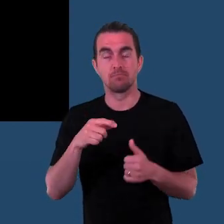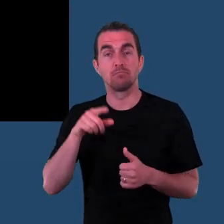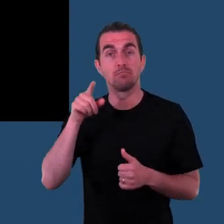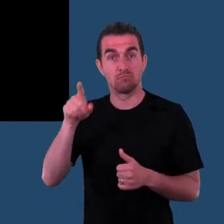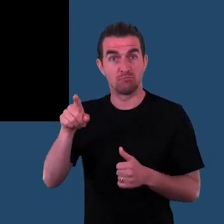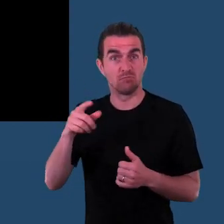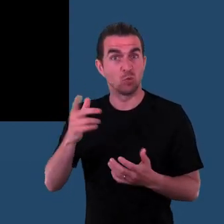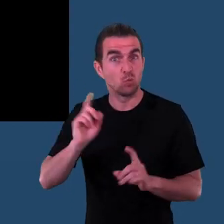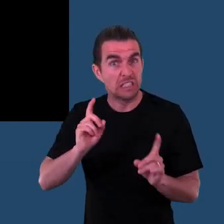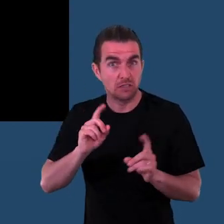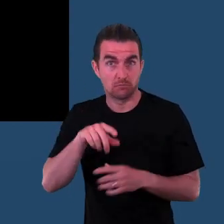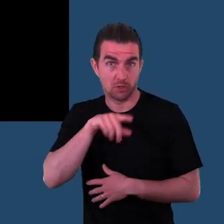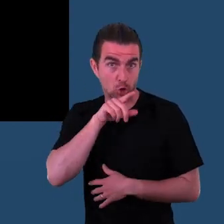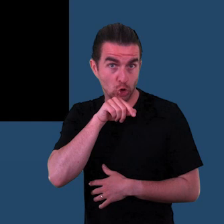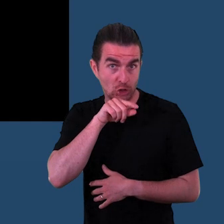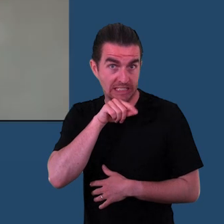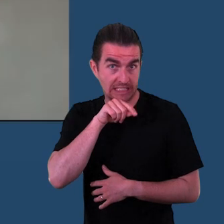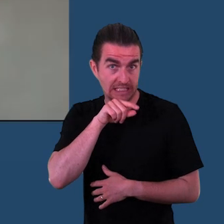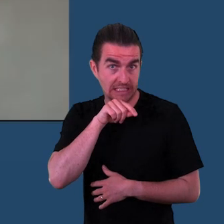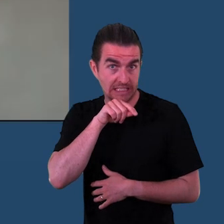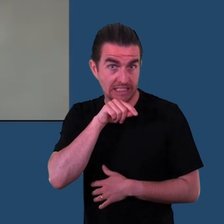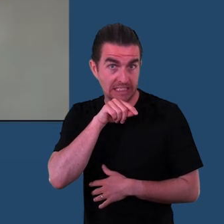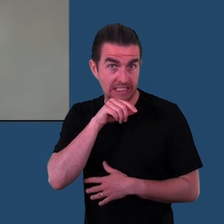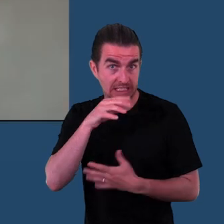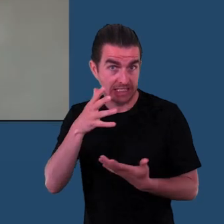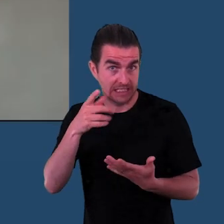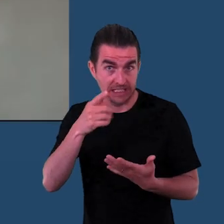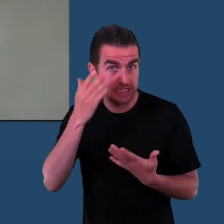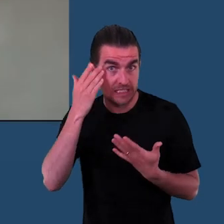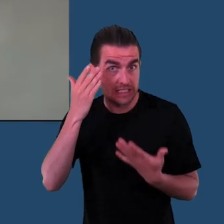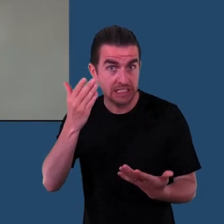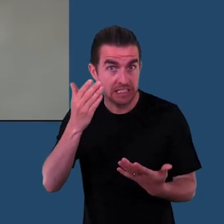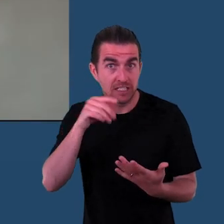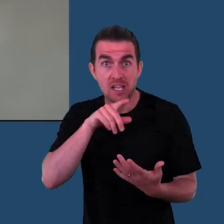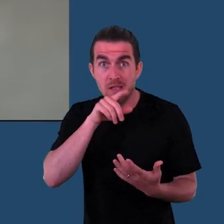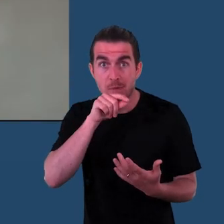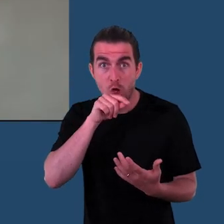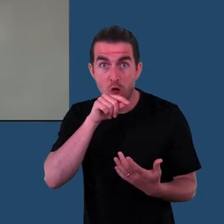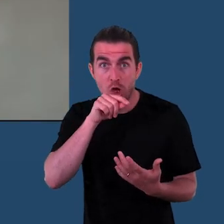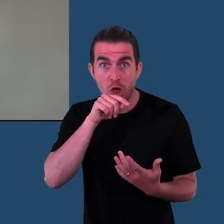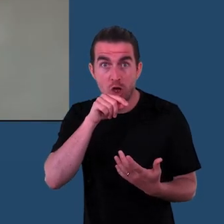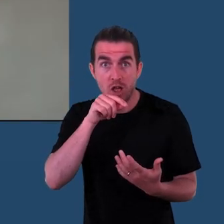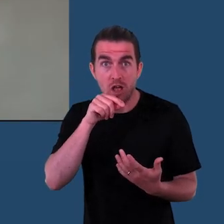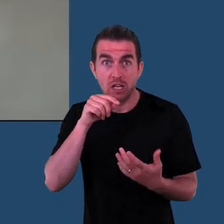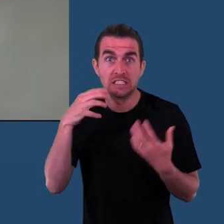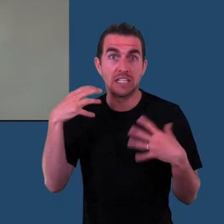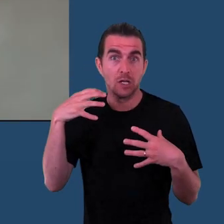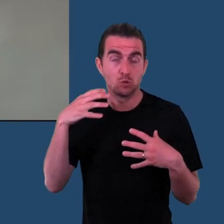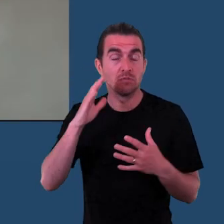It is a dinosaur, it is a chicken. And if you haven't heard, birds are dinosaurs.